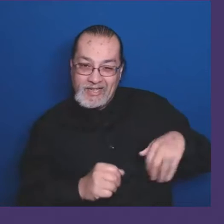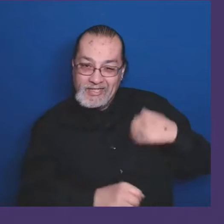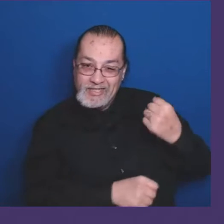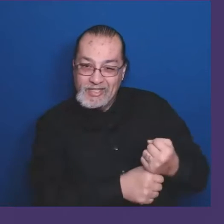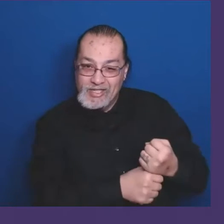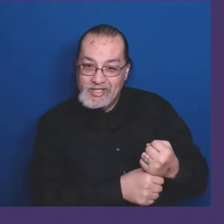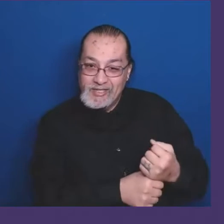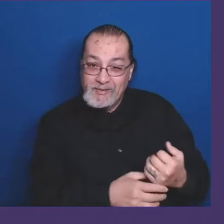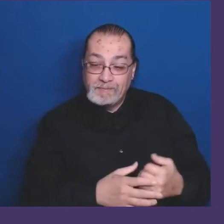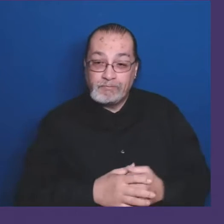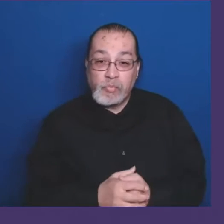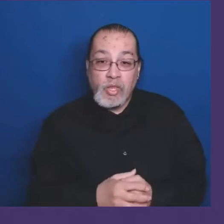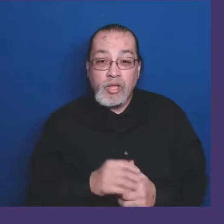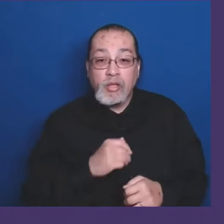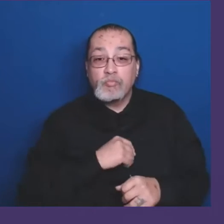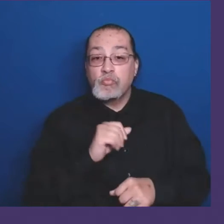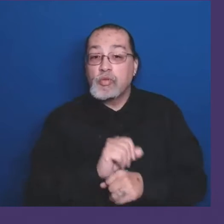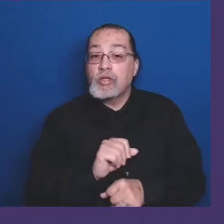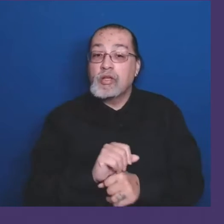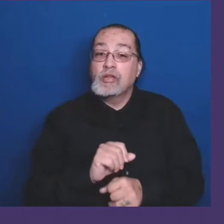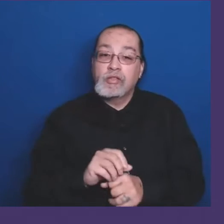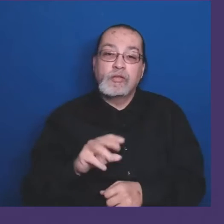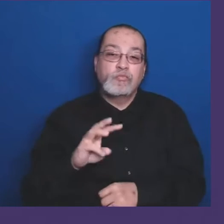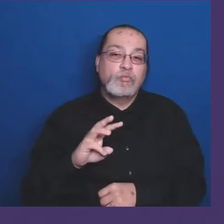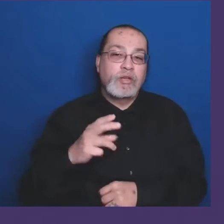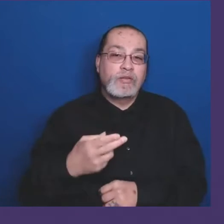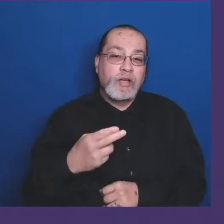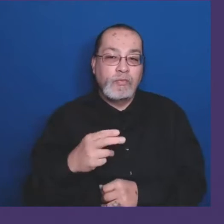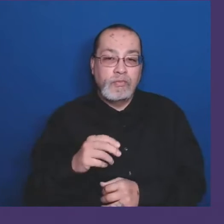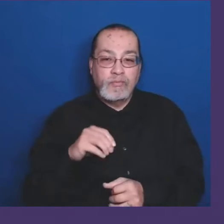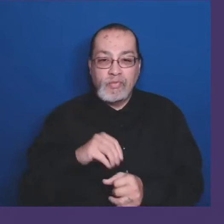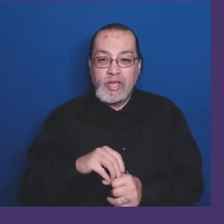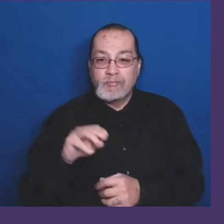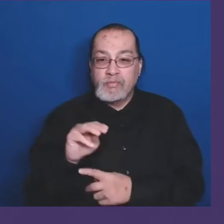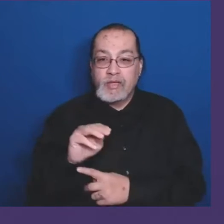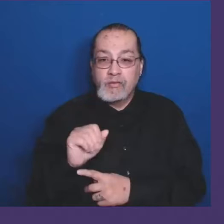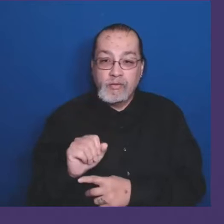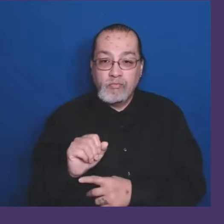I go to the office just to say hi to all my coworkers.